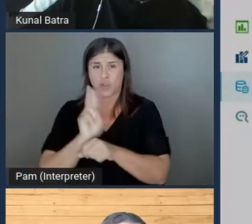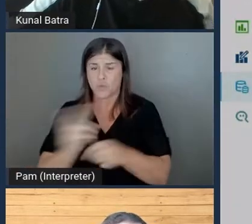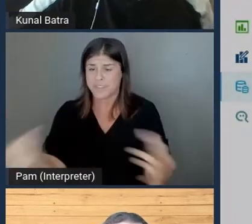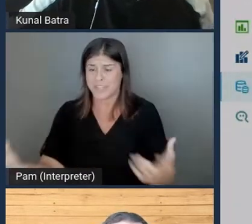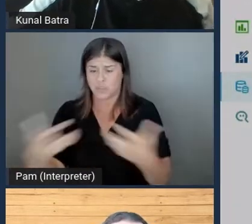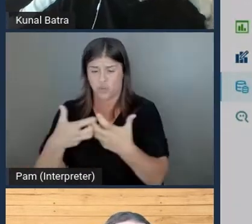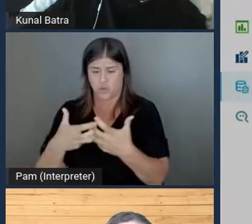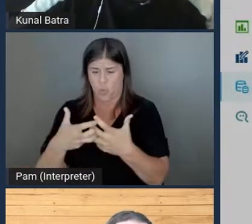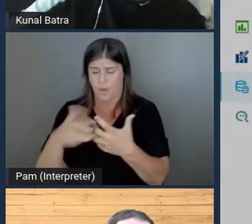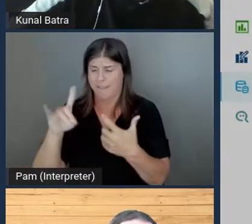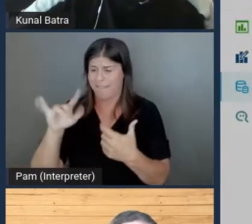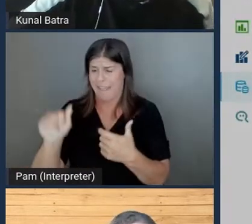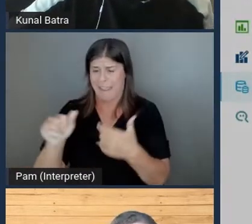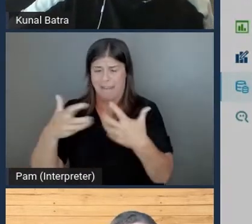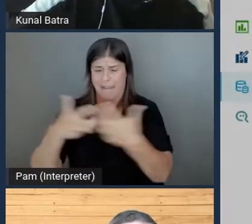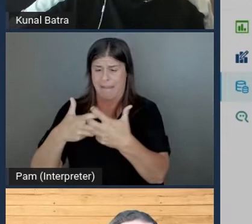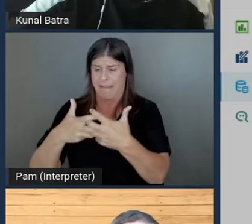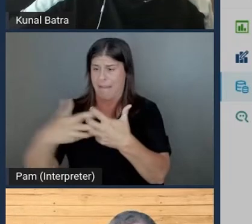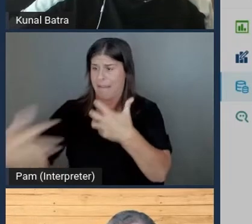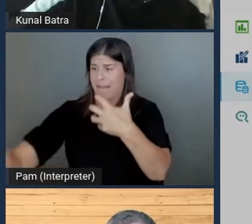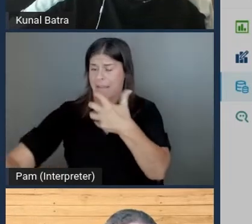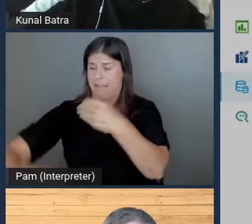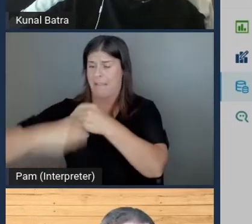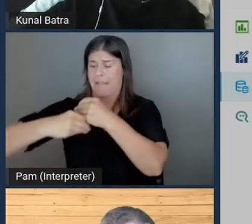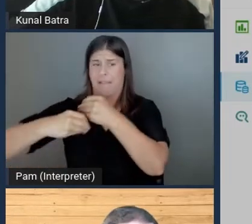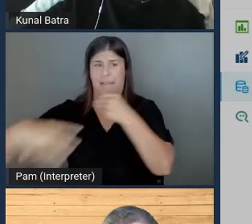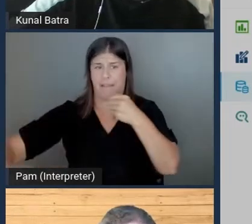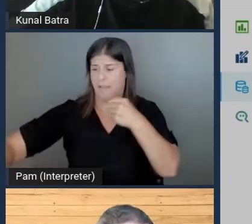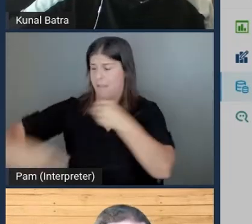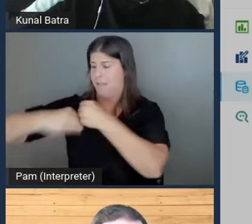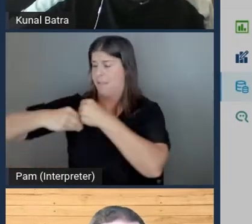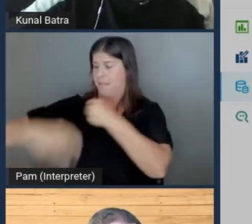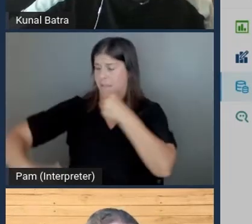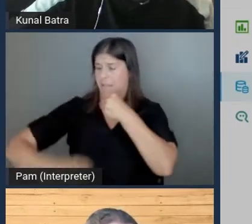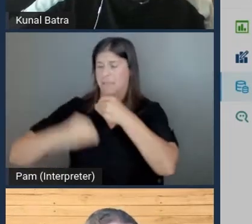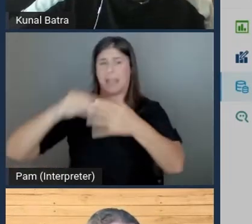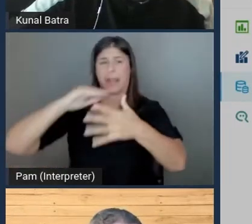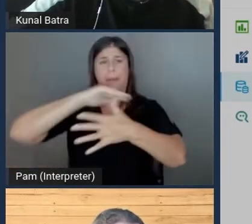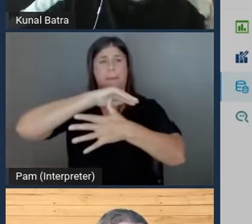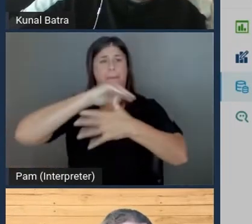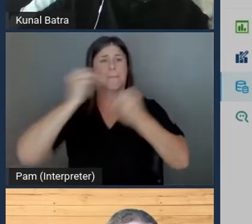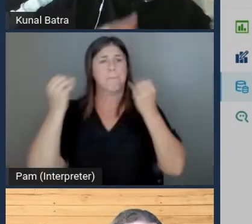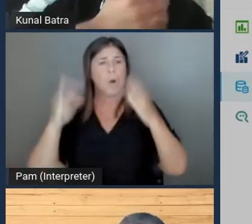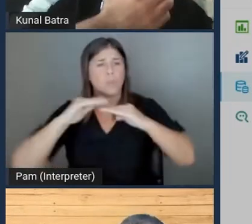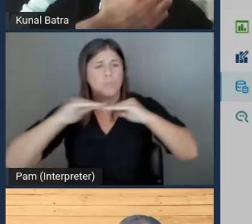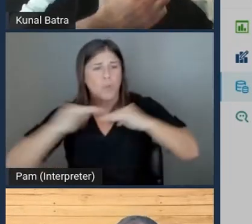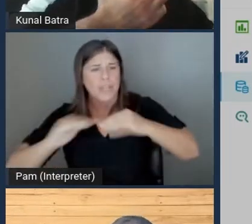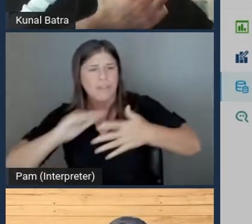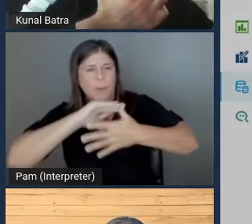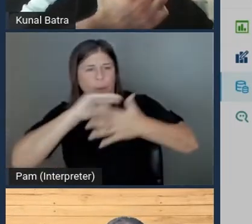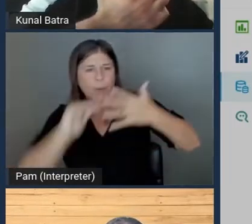and then join again with some other data like multiple levels deep. Yup. Absolutely. Right.